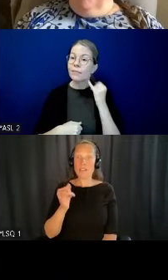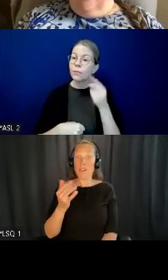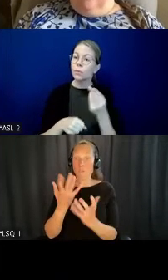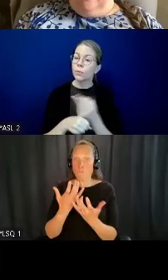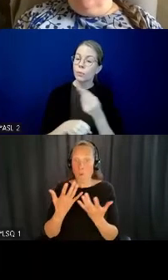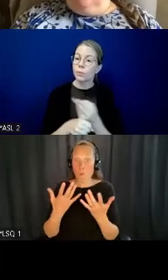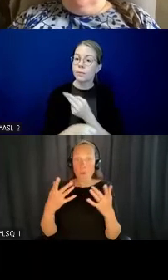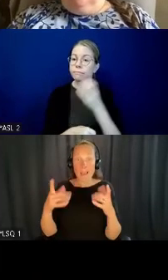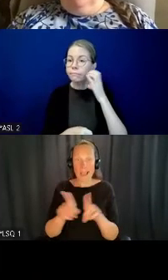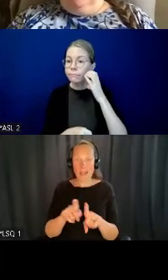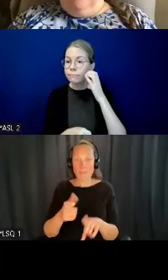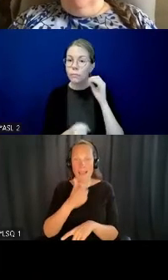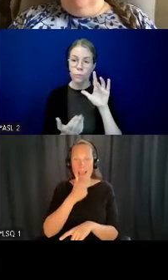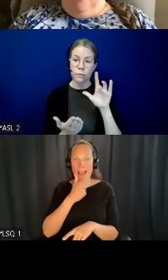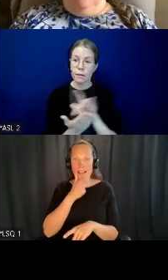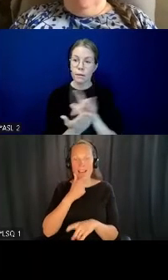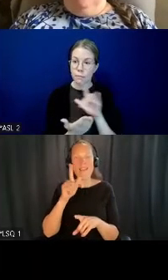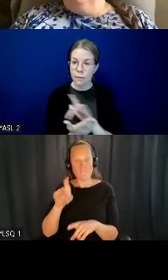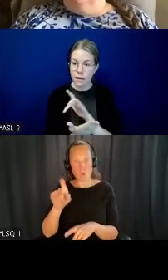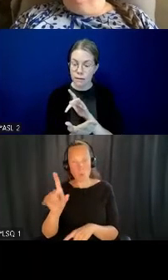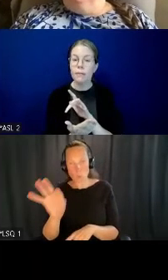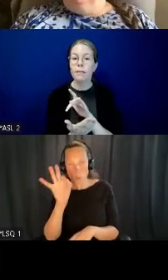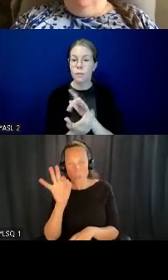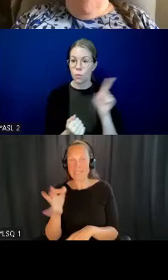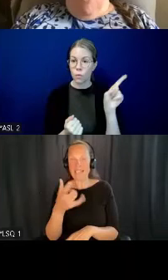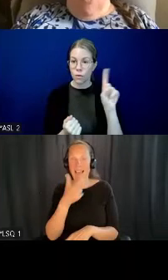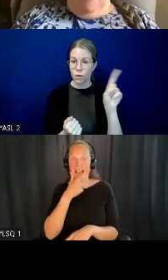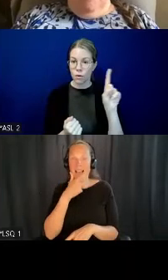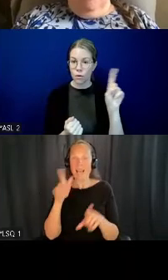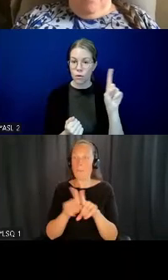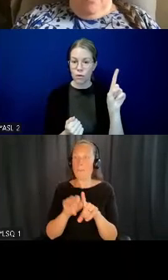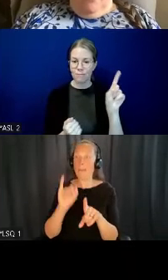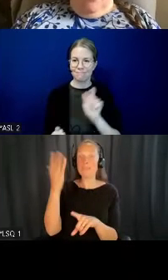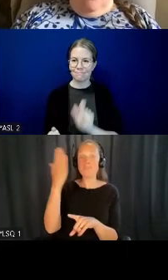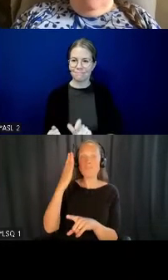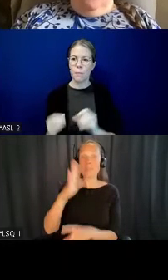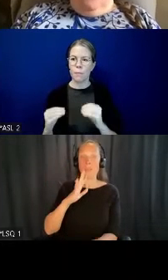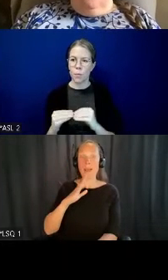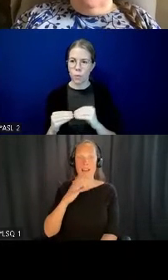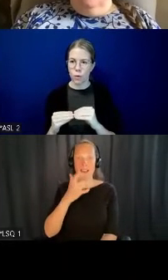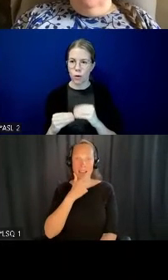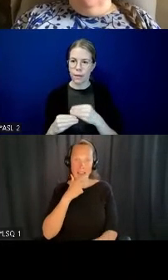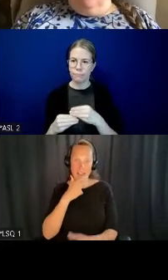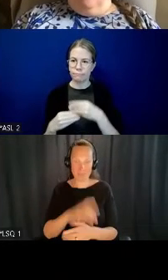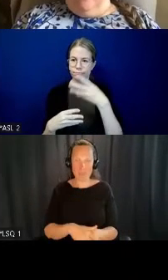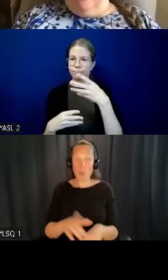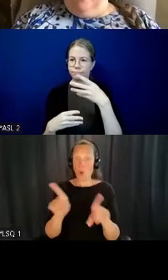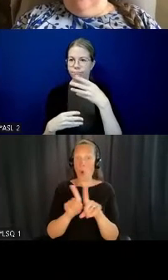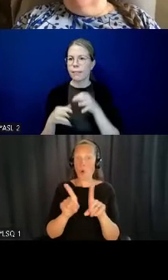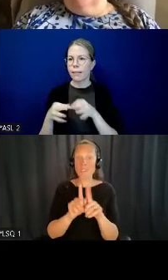YOU CAN FIND THE LANGUAGE INTERPRETATION OPTIONS UNDER MORE. FOR THOSE WHO REQUIRE